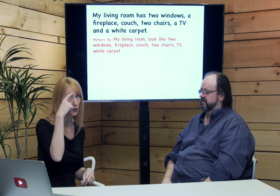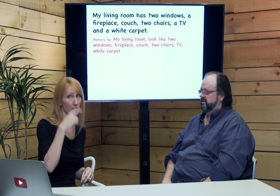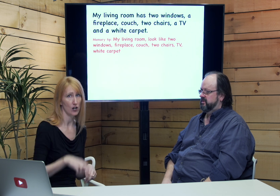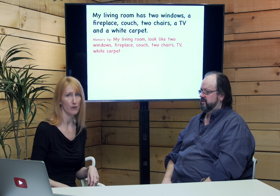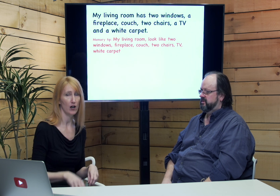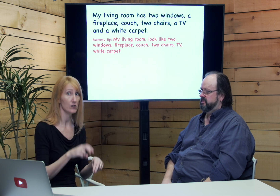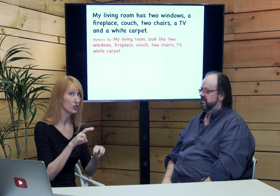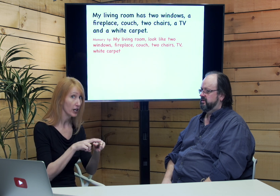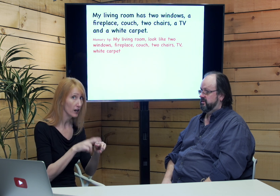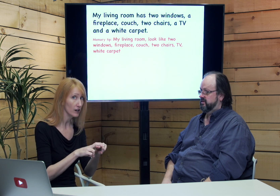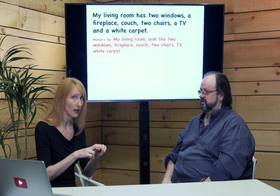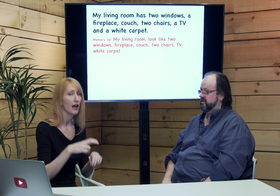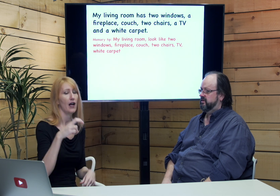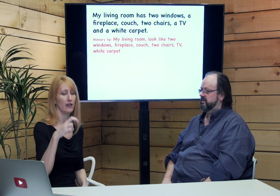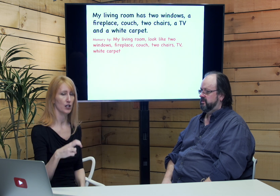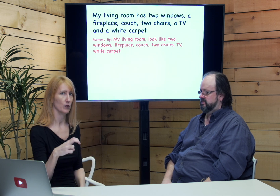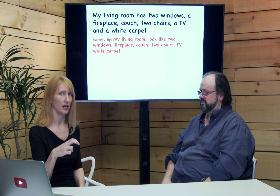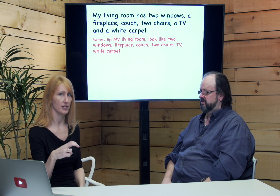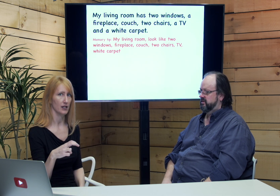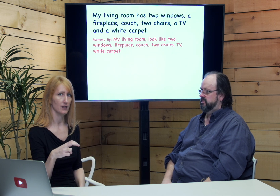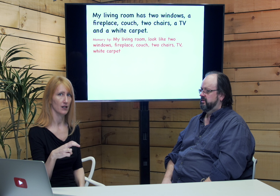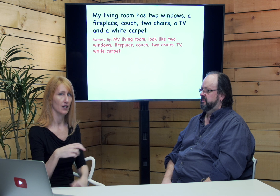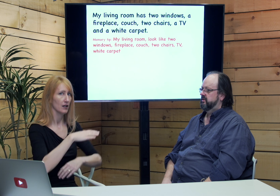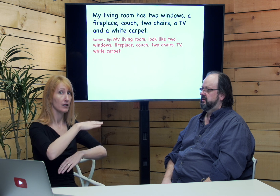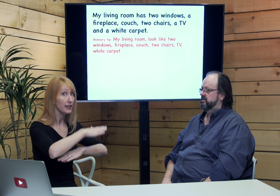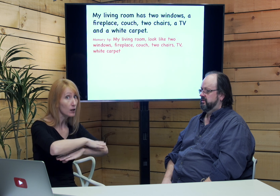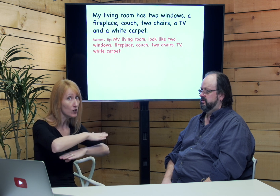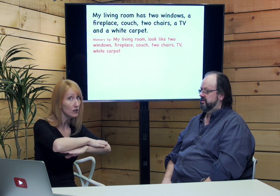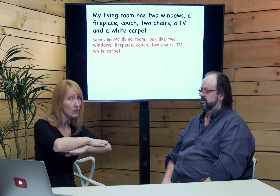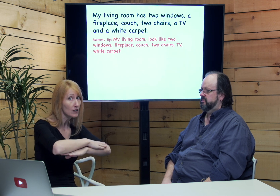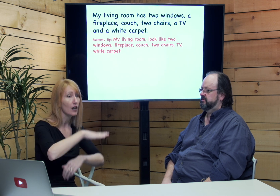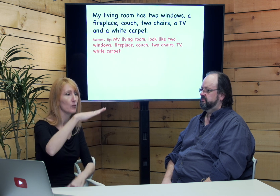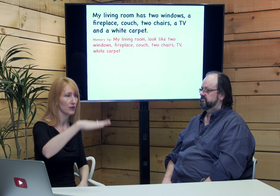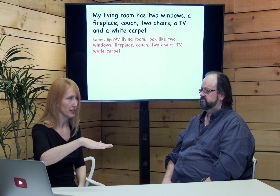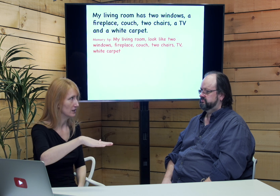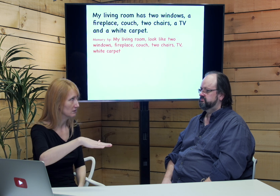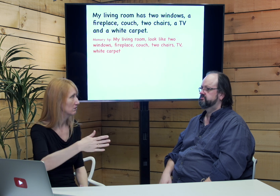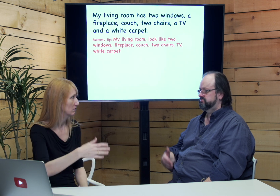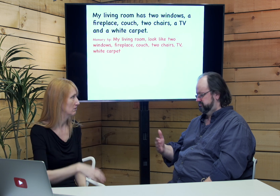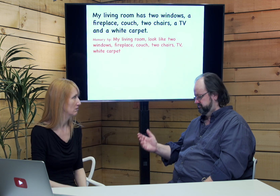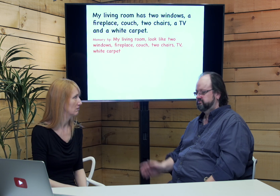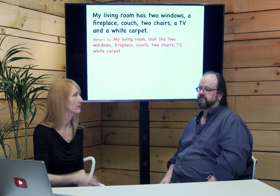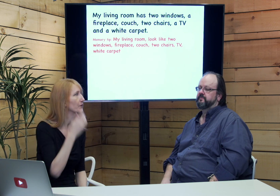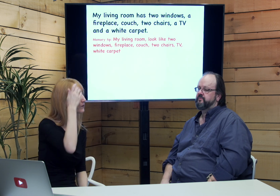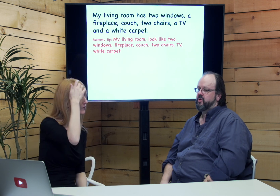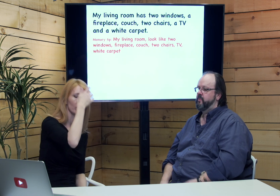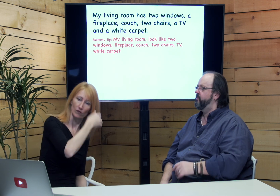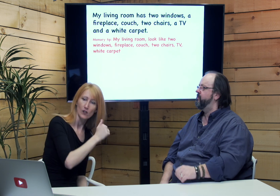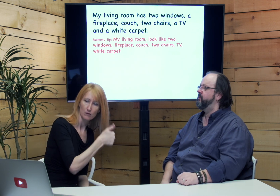raise your eyebrows 'chair' and then you would place it. 'table' place it.